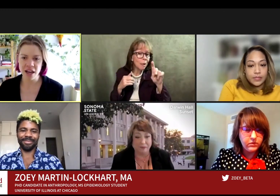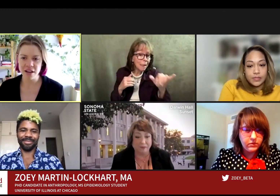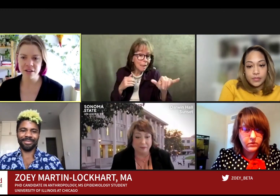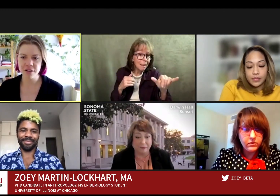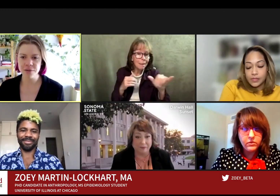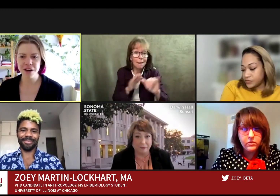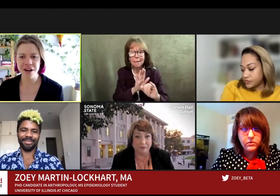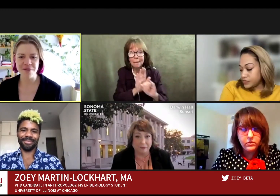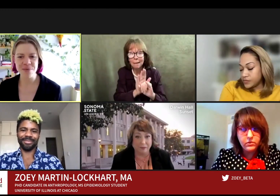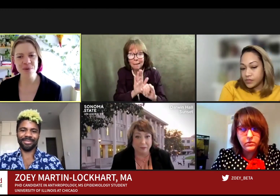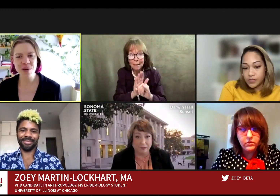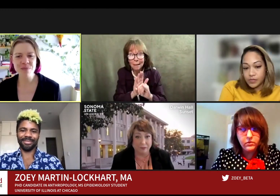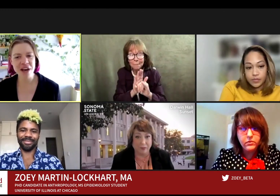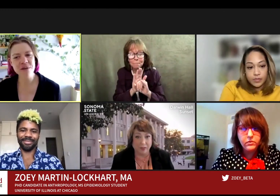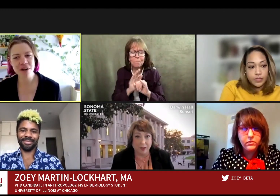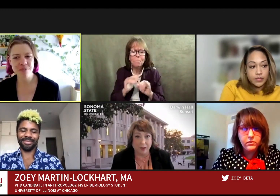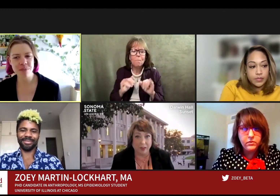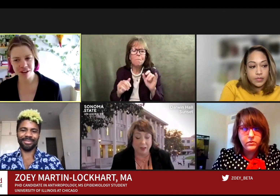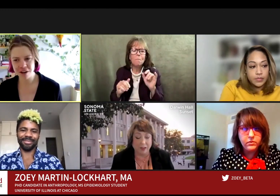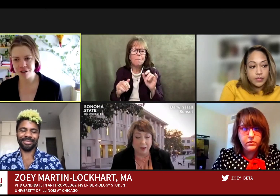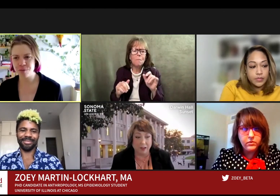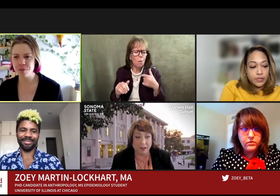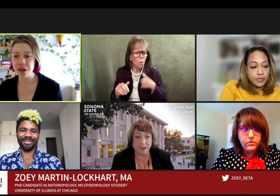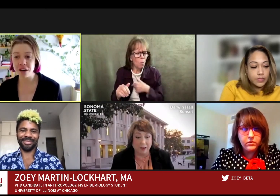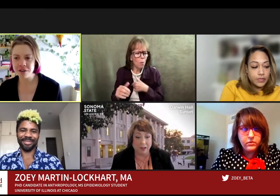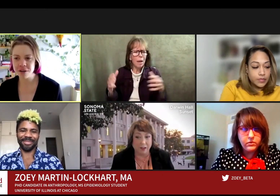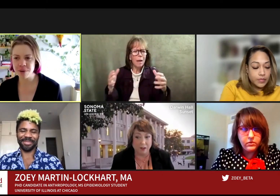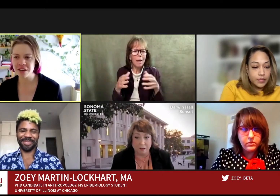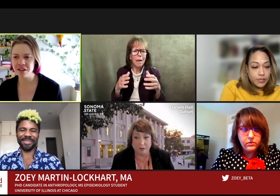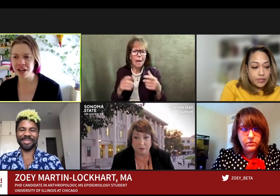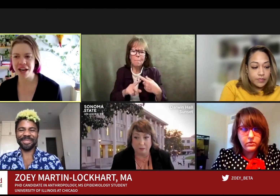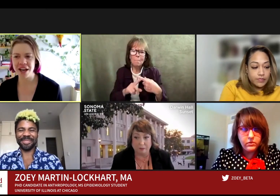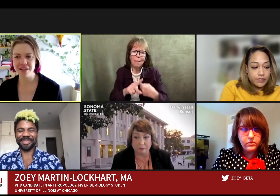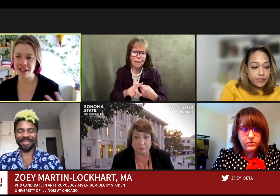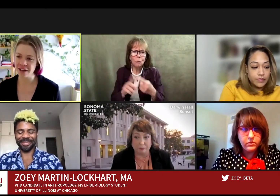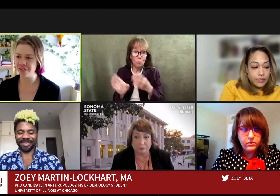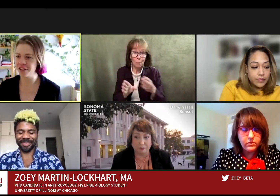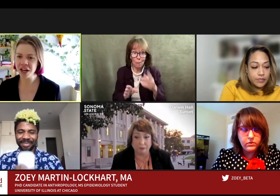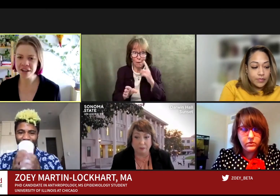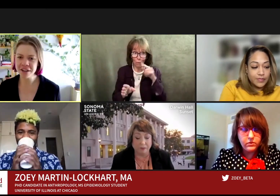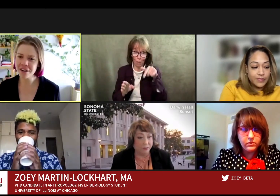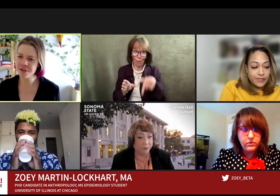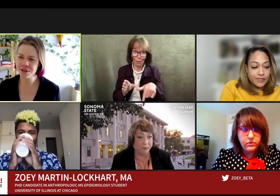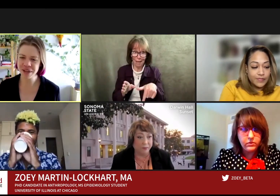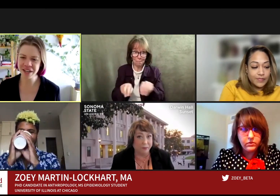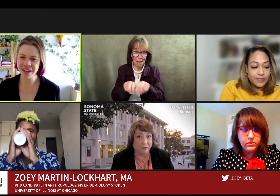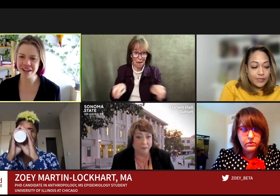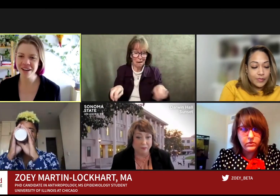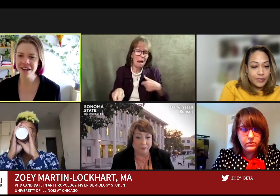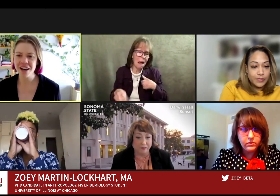And when we met about a month ago to prepare for the panel, I had this tentative agenda for the meeting.